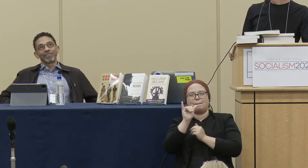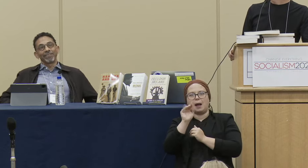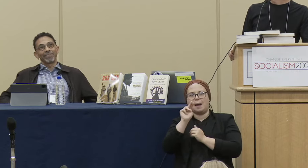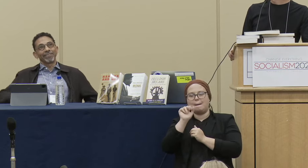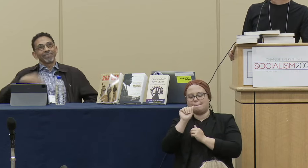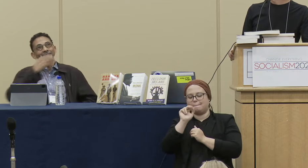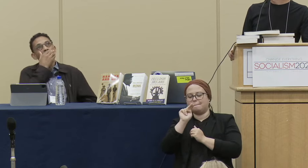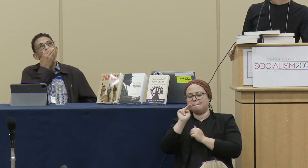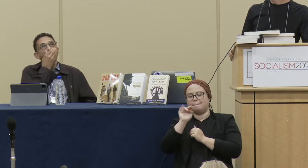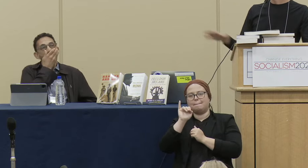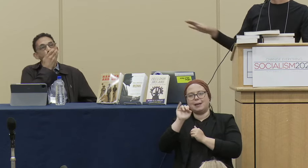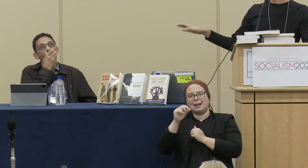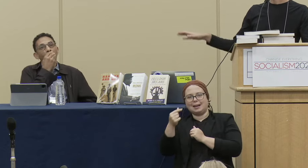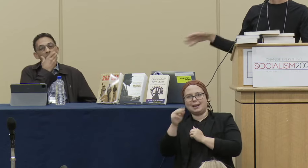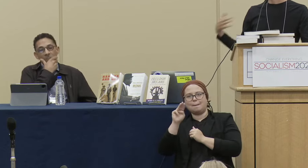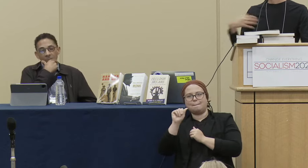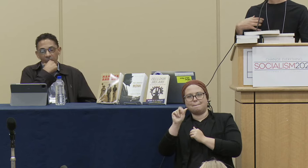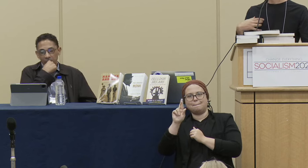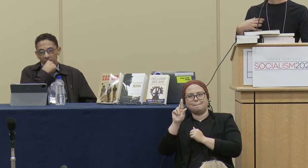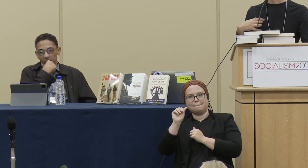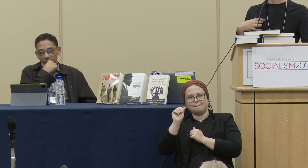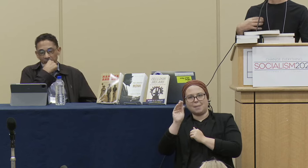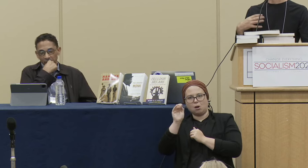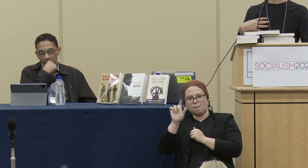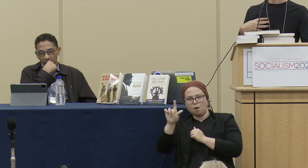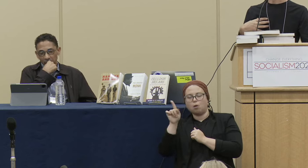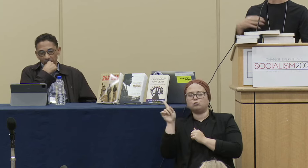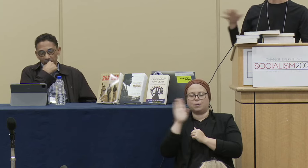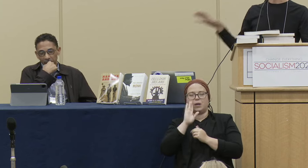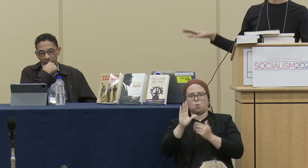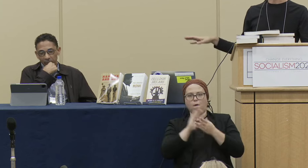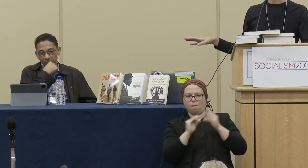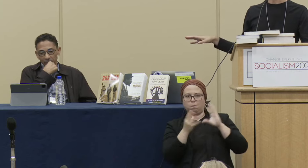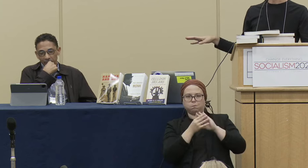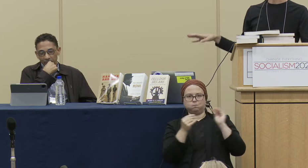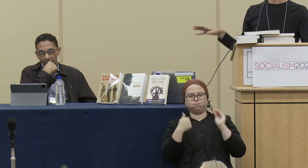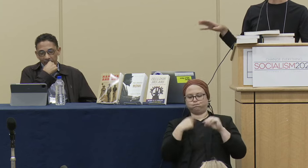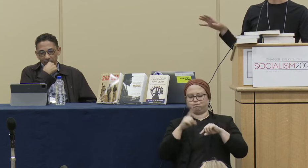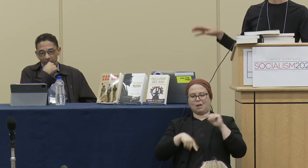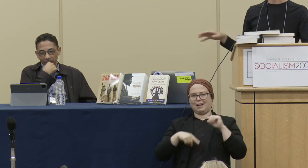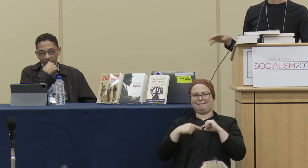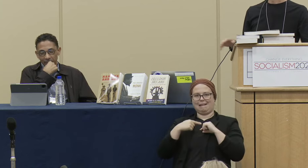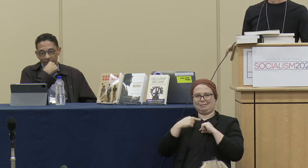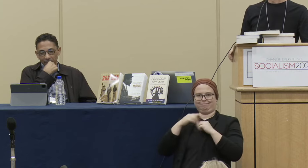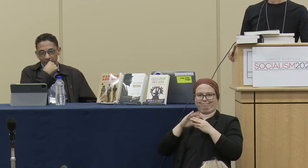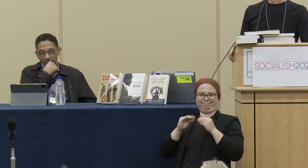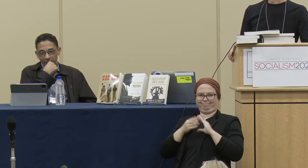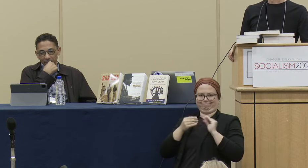decimal system, HX. Anyone remember HX? That was important in my political formation. And coming across a book by Manning Marable . And he'll tell a story that I can't tell as